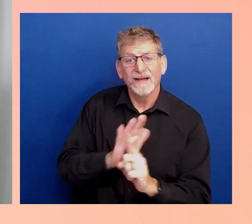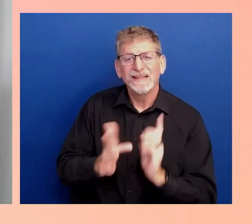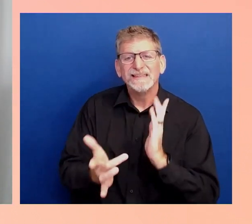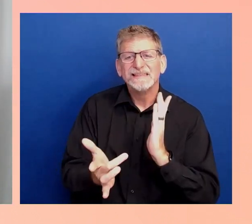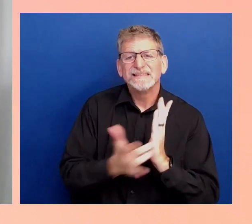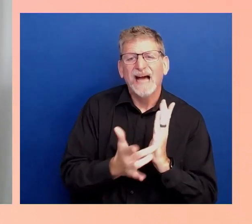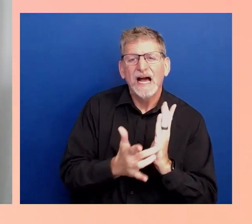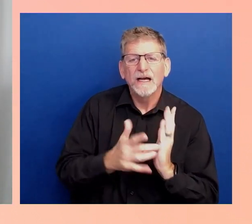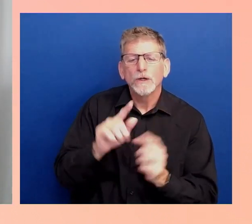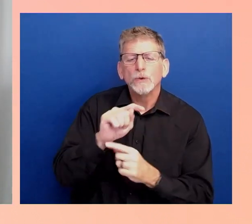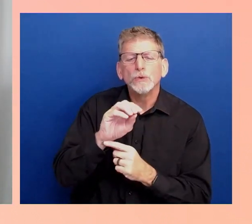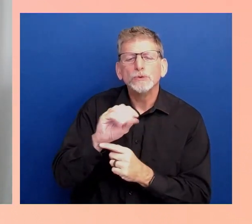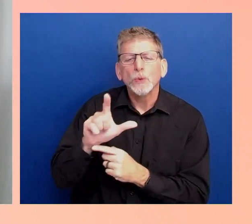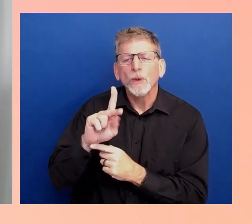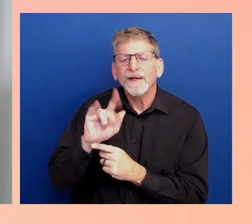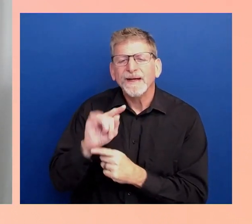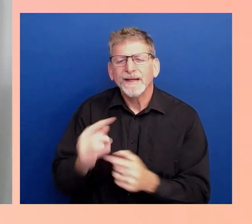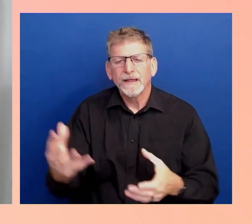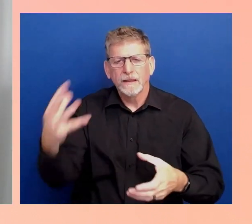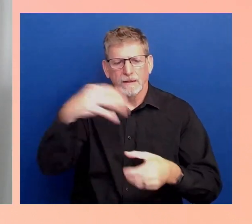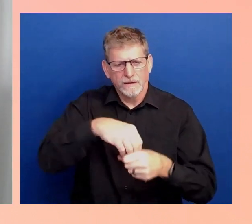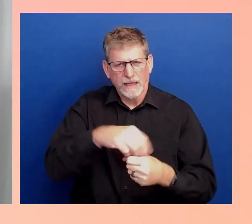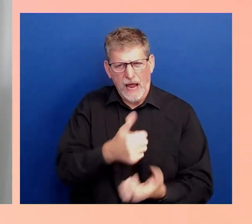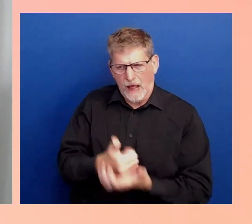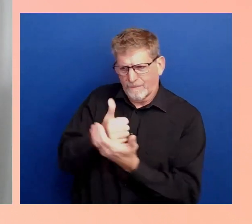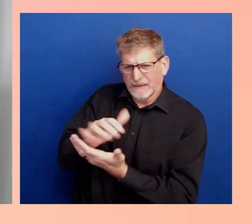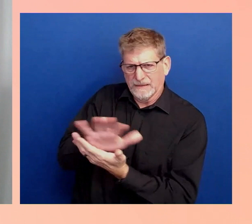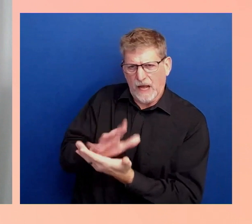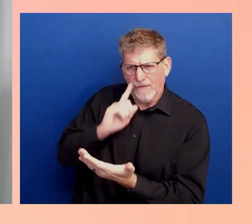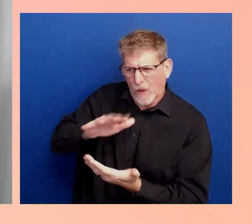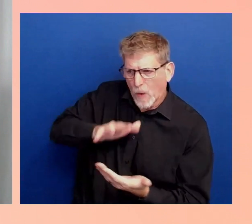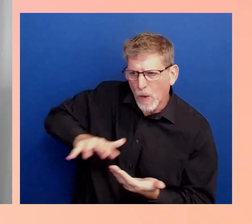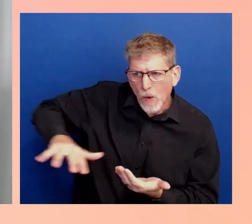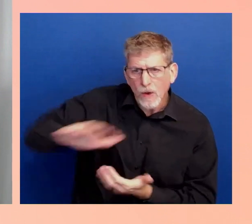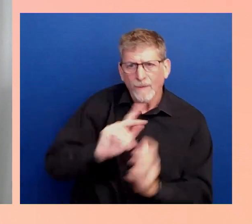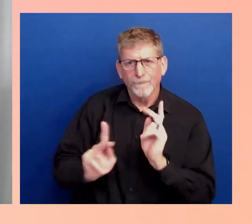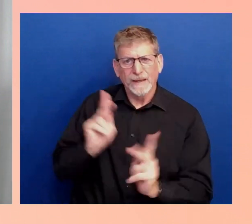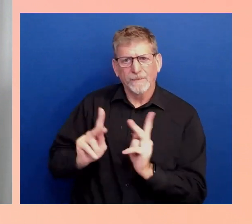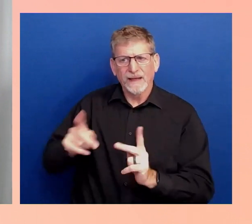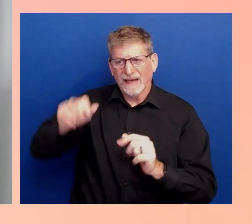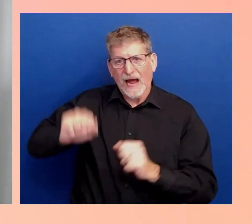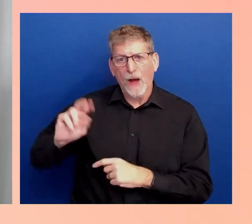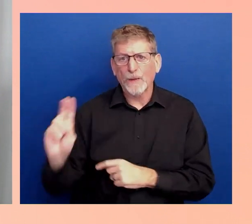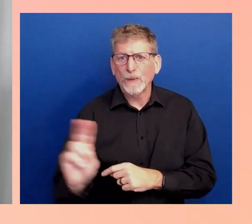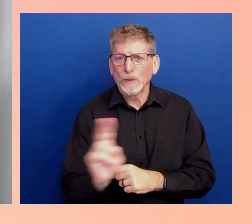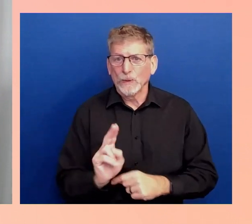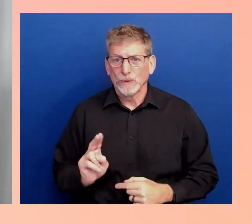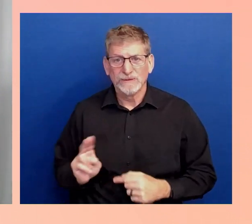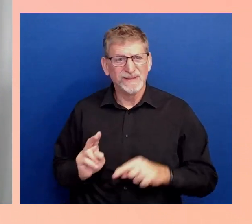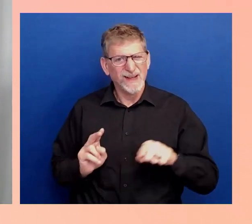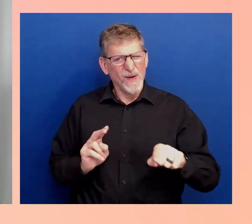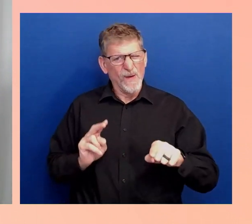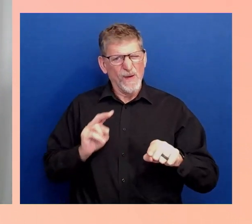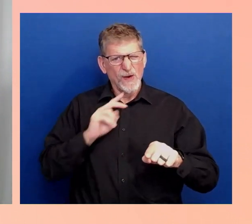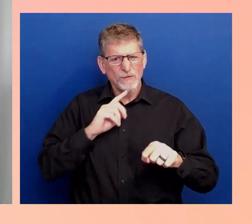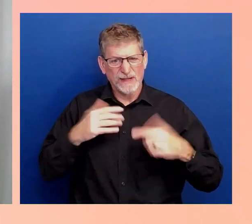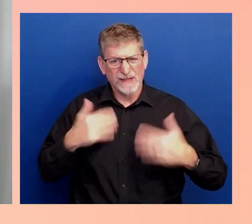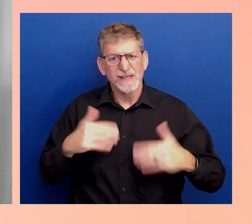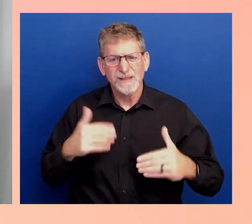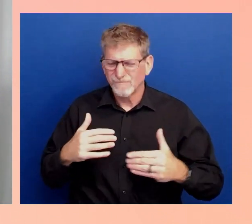that freedom because everybody deserves to be able to reach their motivations, fulfill their motivations no matter your race,